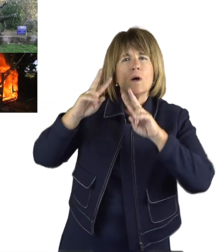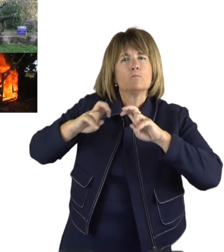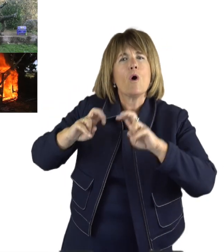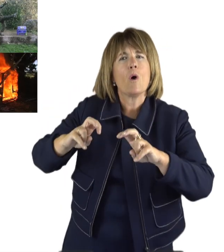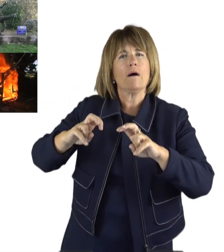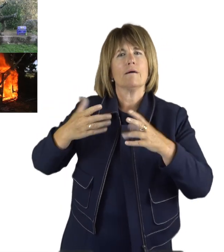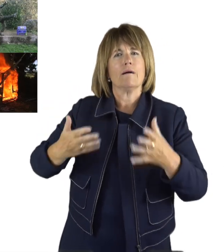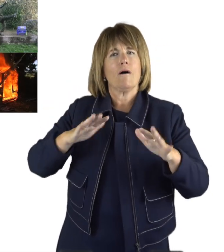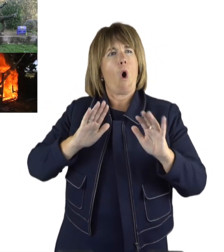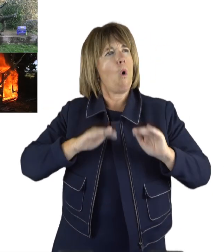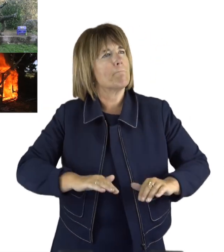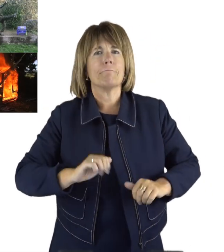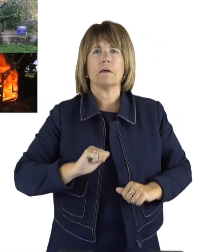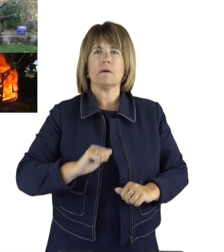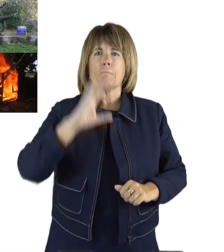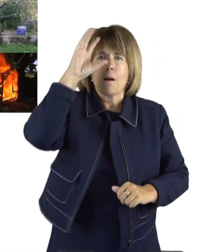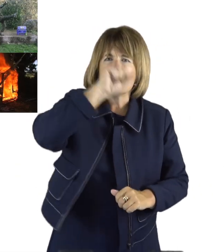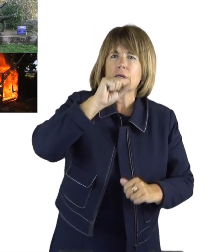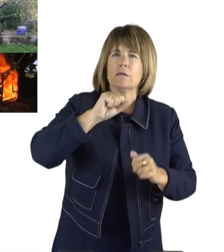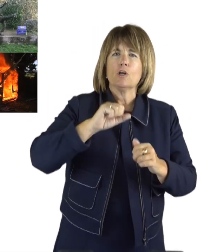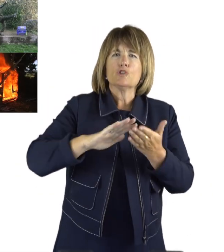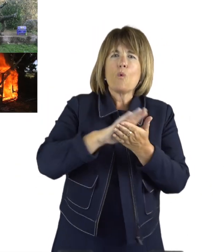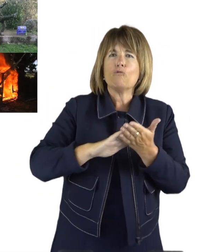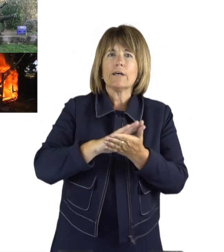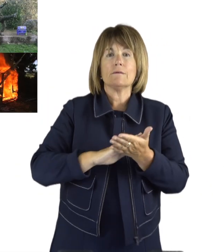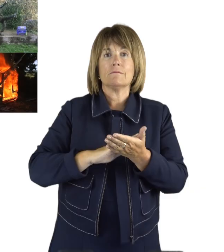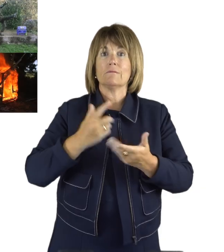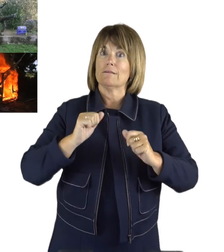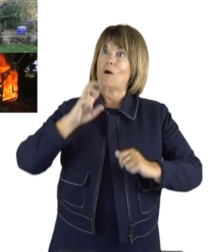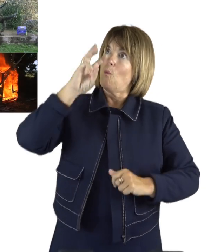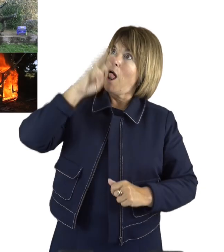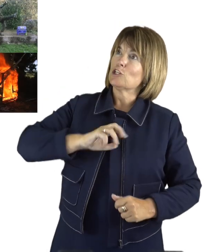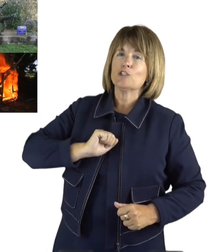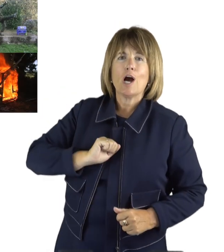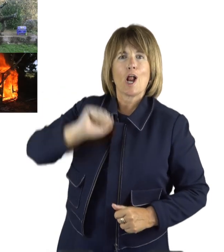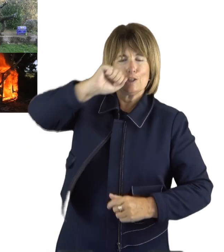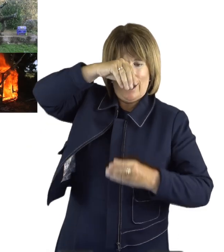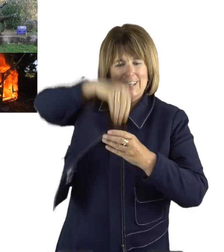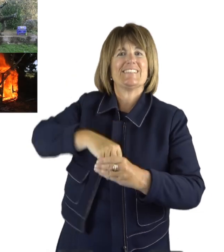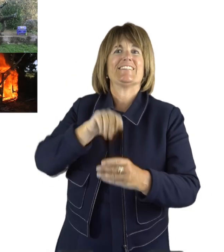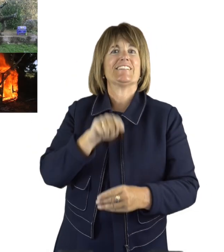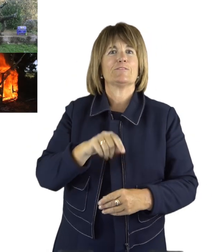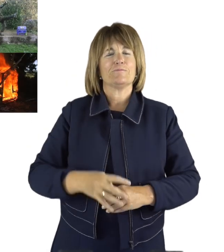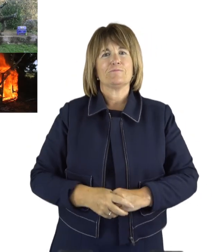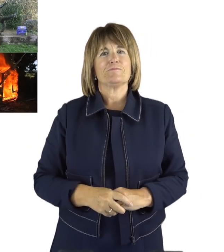which began as an exploration into the notion of home, memory and story within a Welsh cultural context.